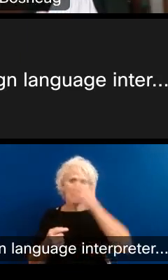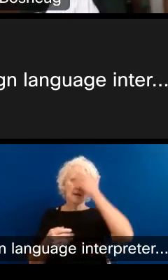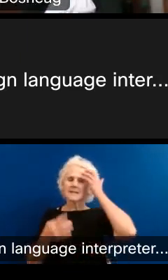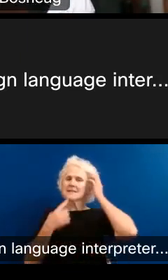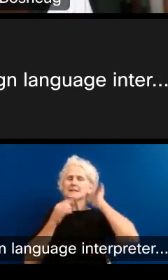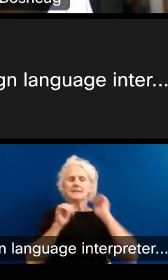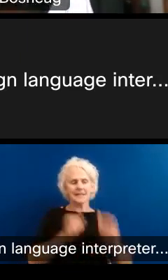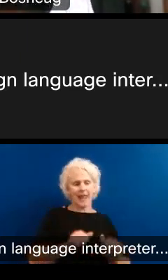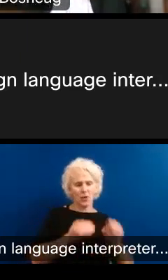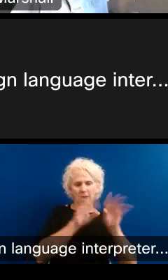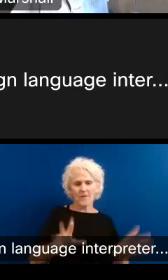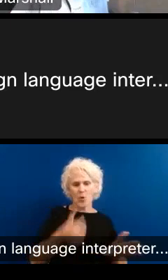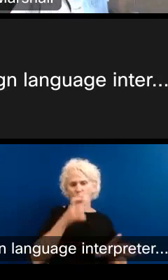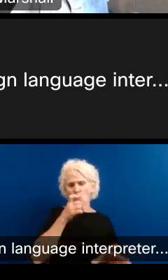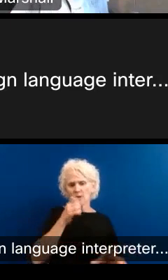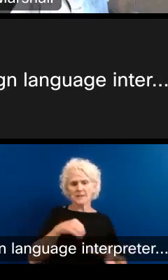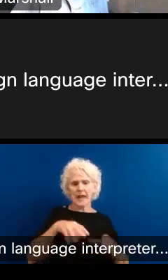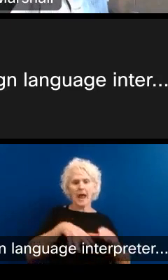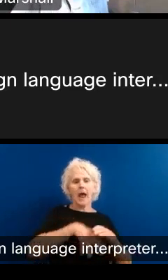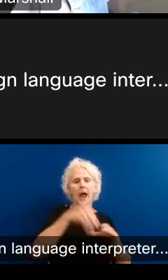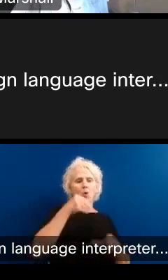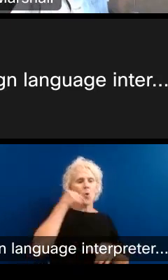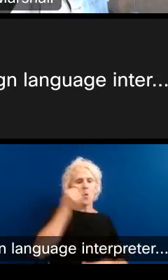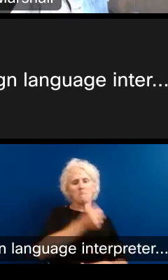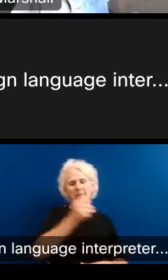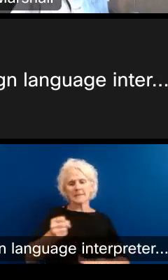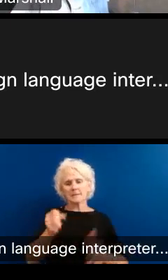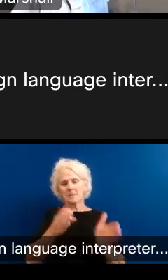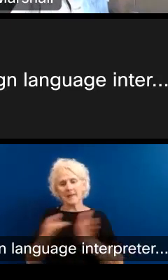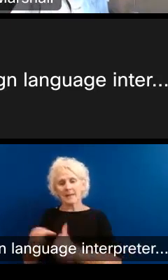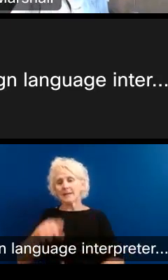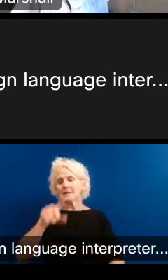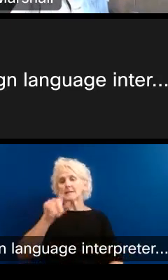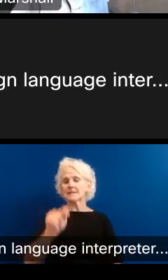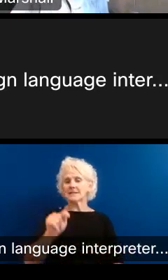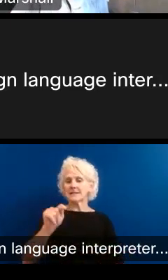who does the out of home placement plan, does TCM have to make one or can they just coordinate